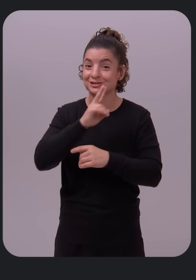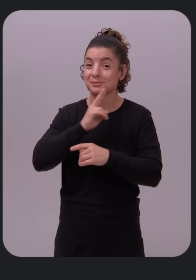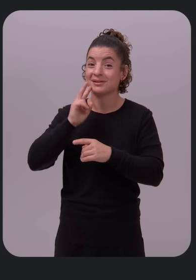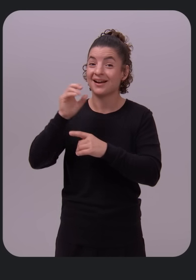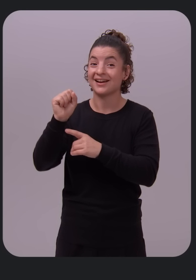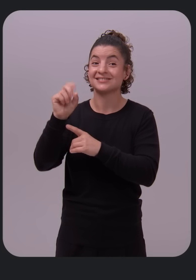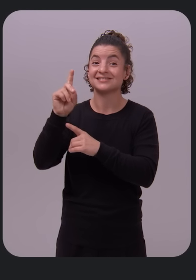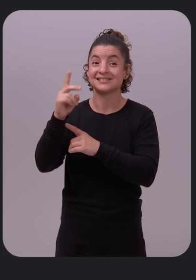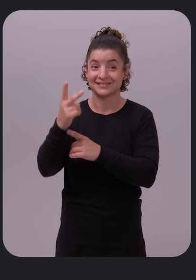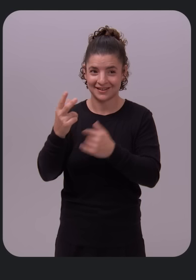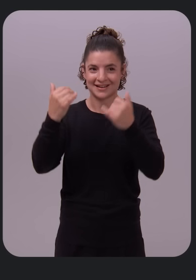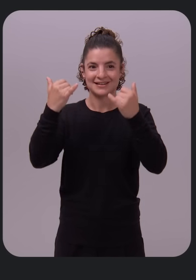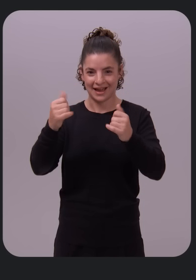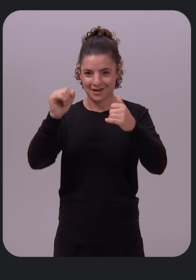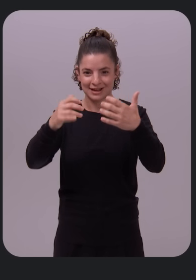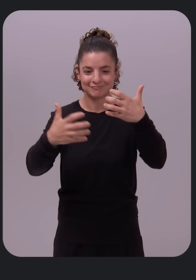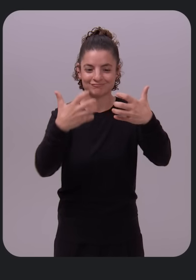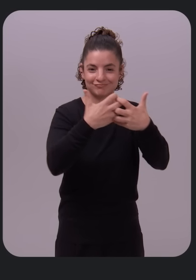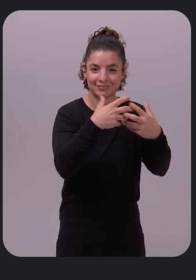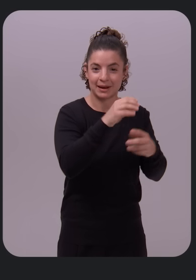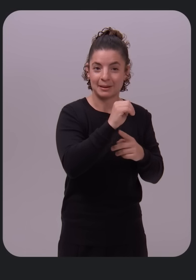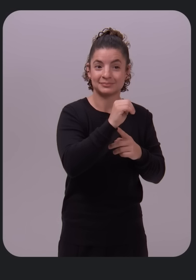now compatible with MCP tools.